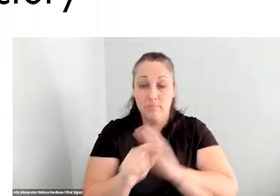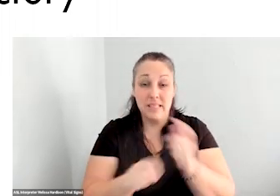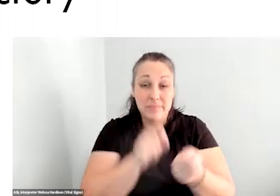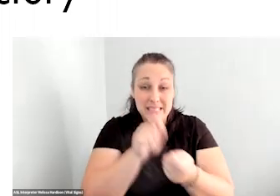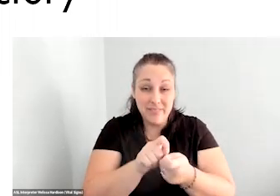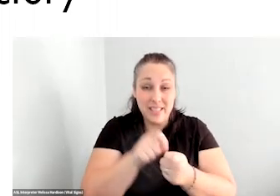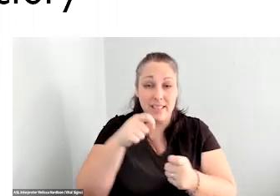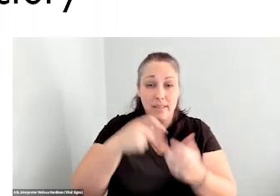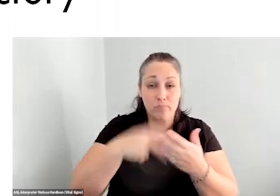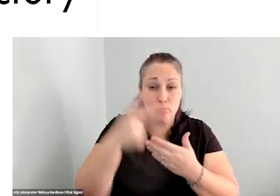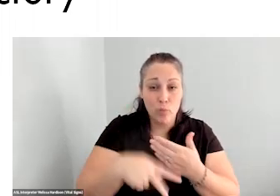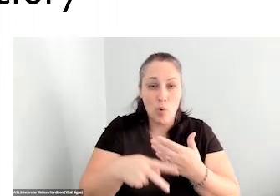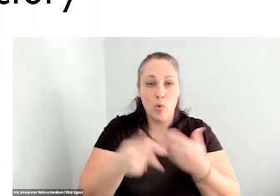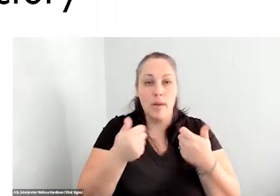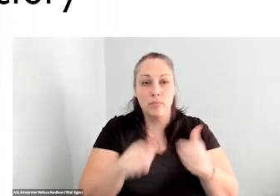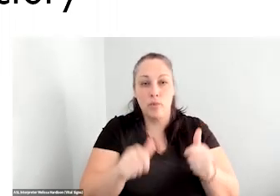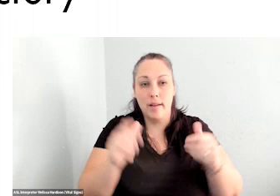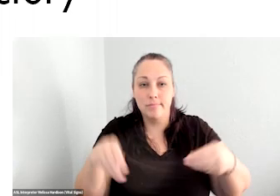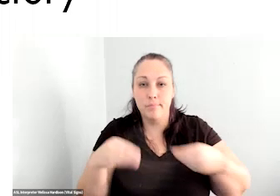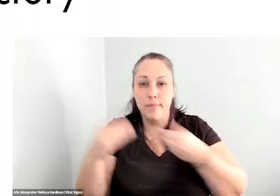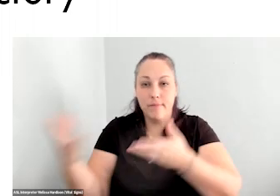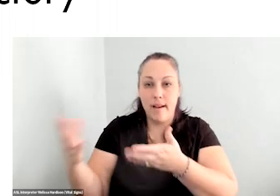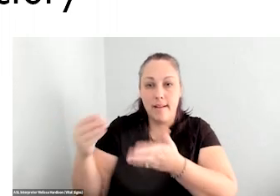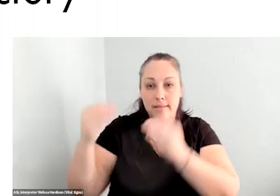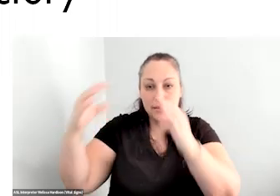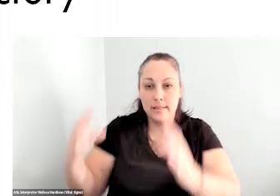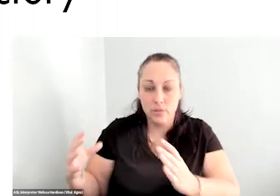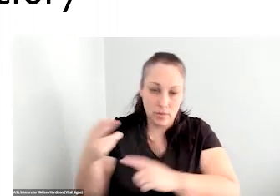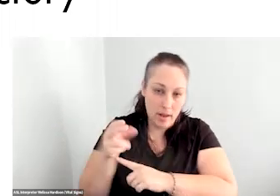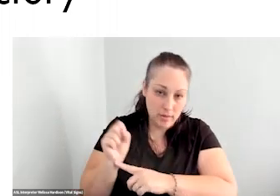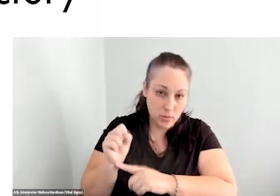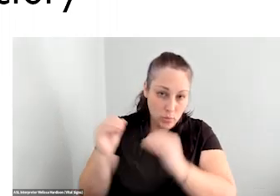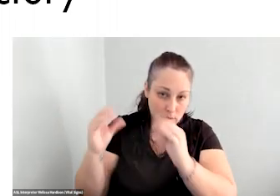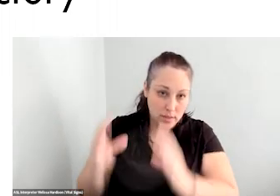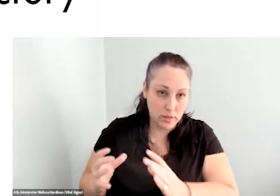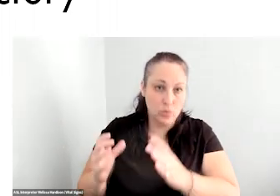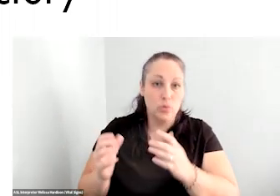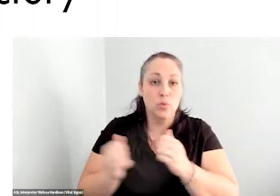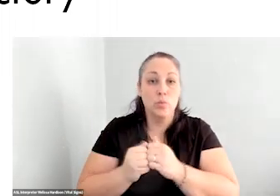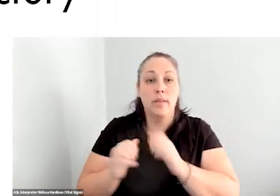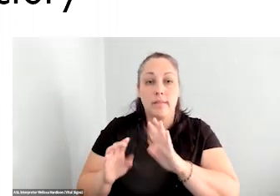professional development, and ongoing support they need to teach computer science courses.